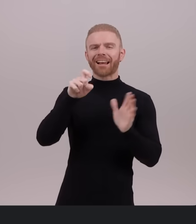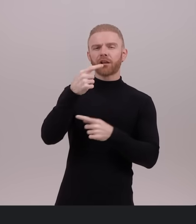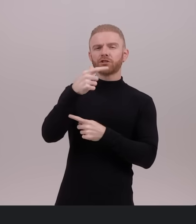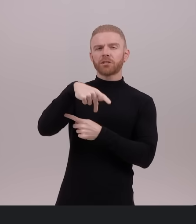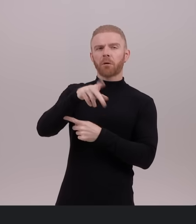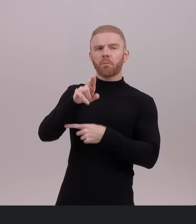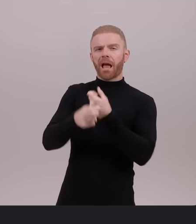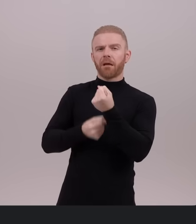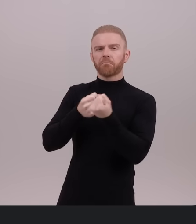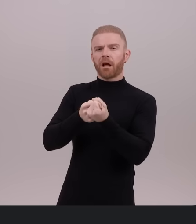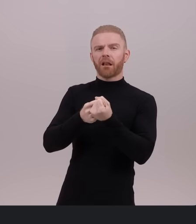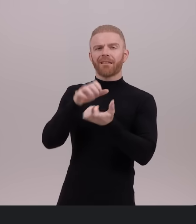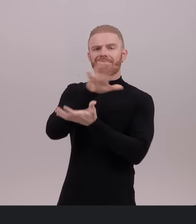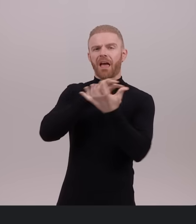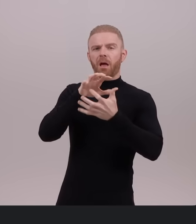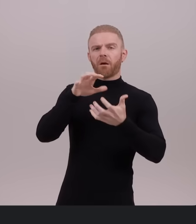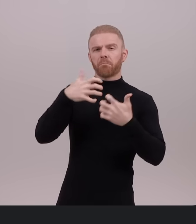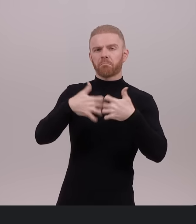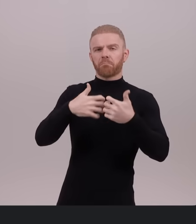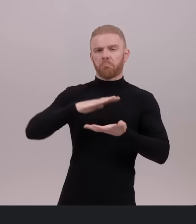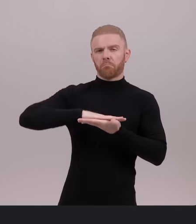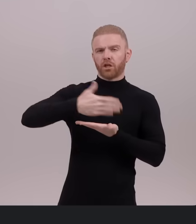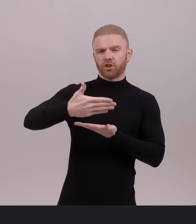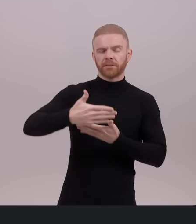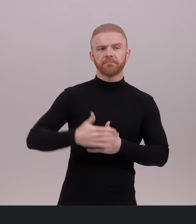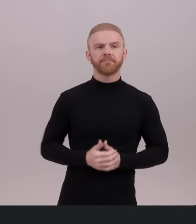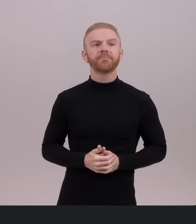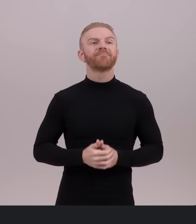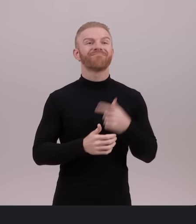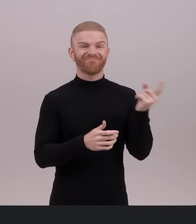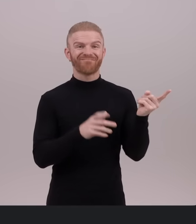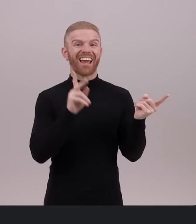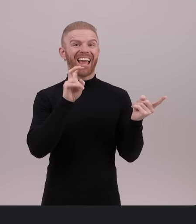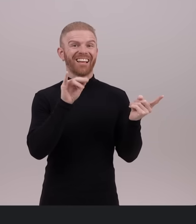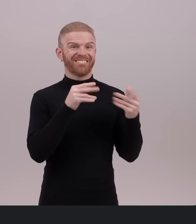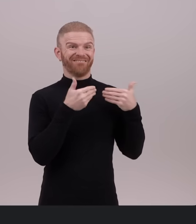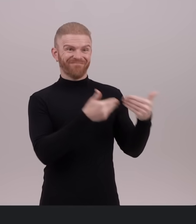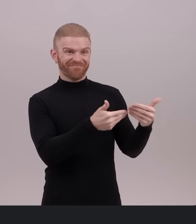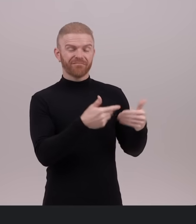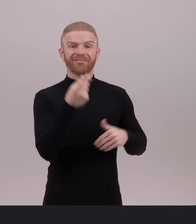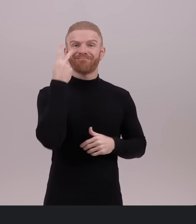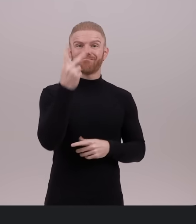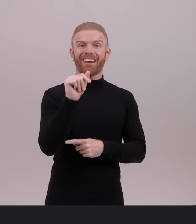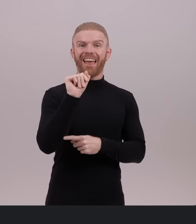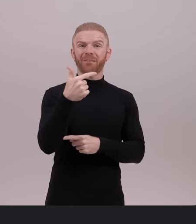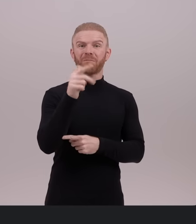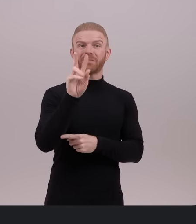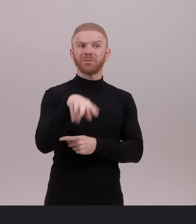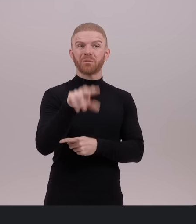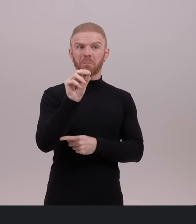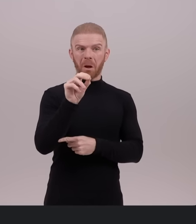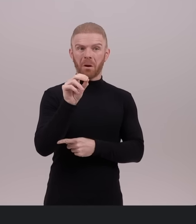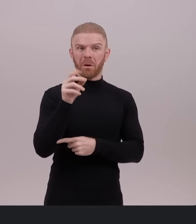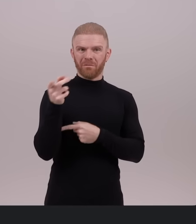So while Kevin does that, you just saw Antigravity 2.0, our new stand-alone app that is